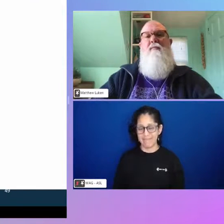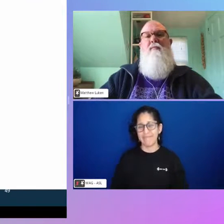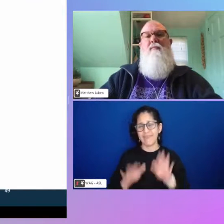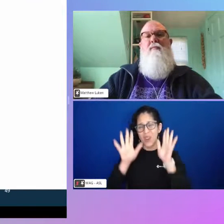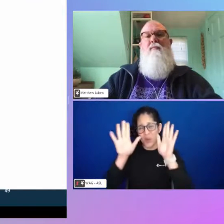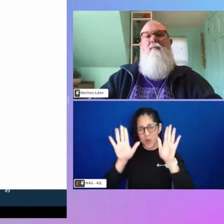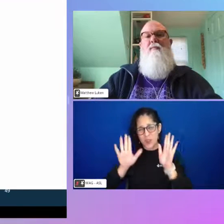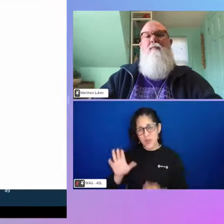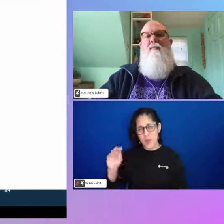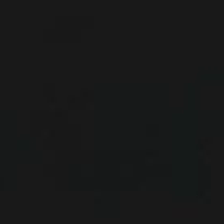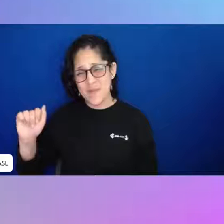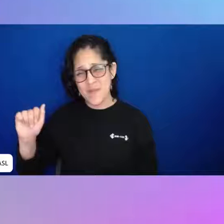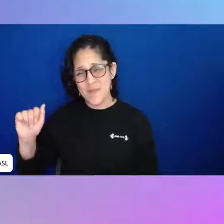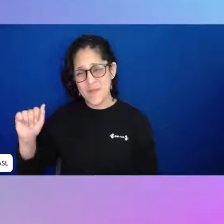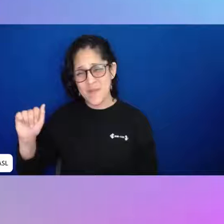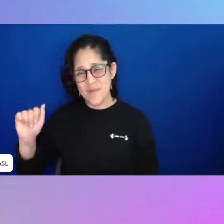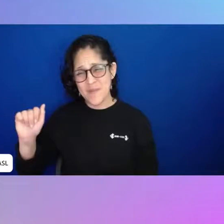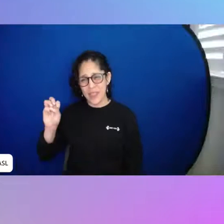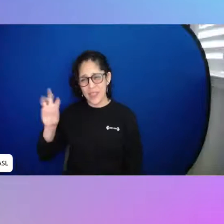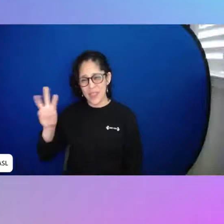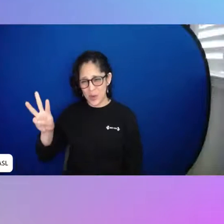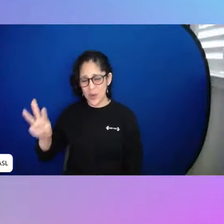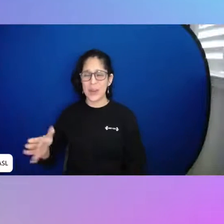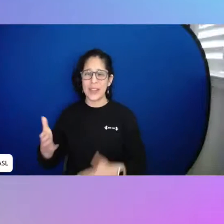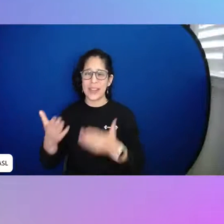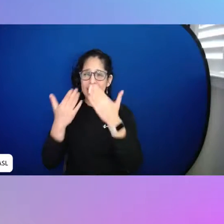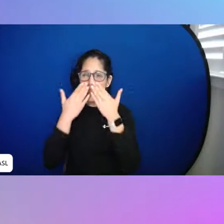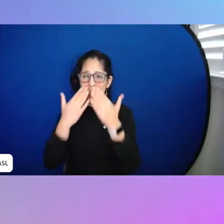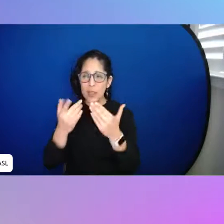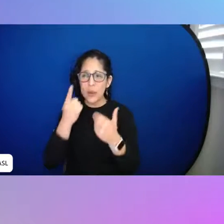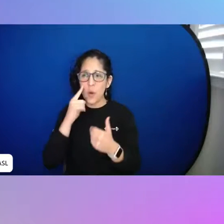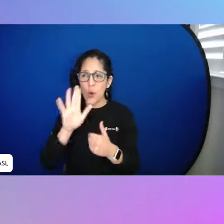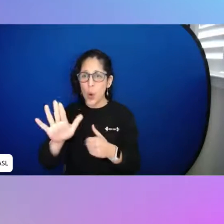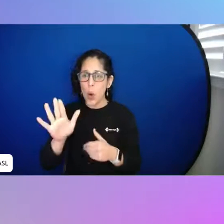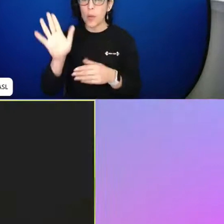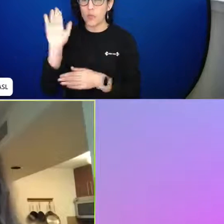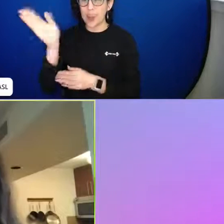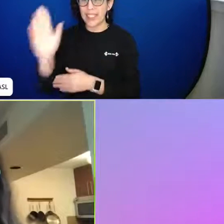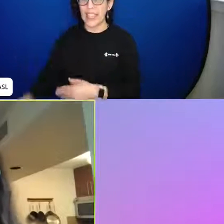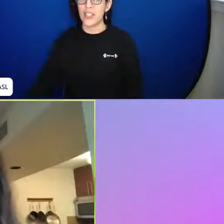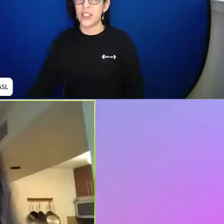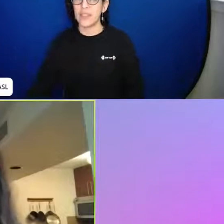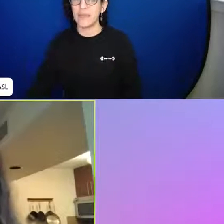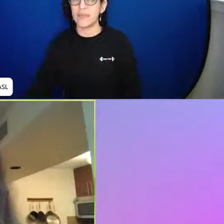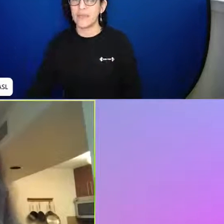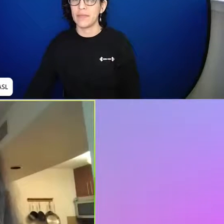to questions. [Amanda Fierro] Wonderful